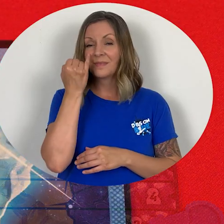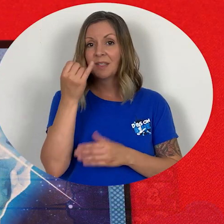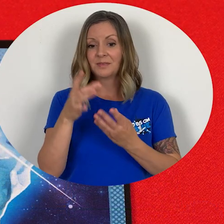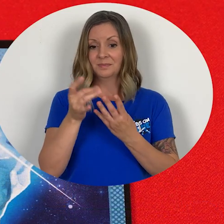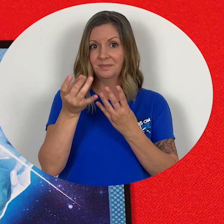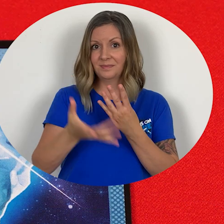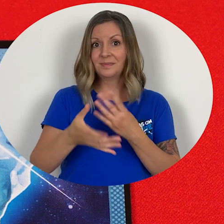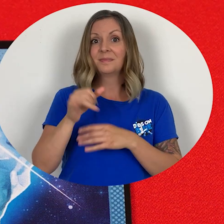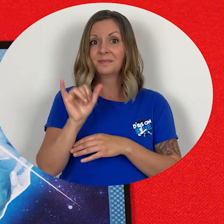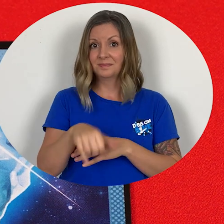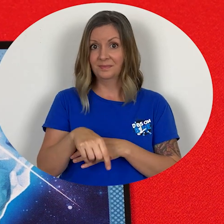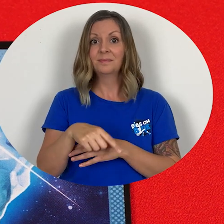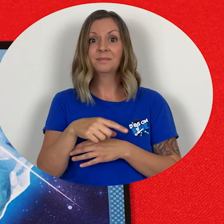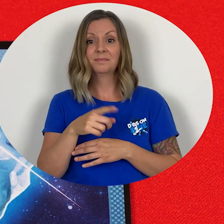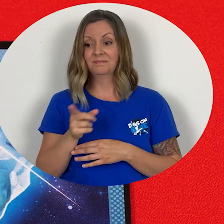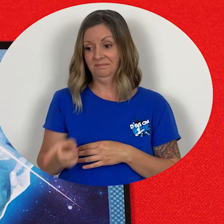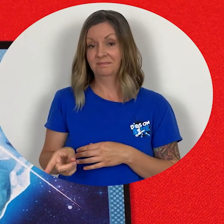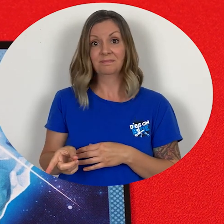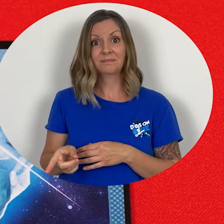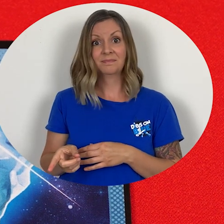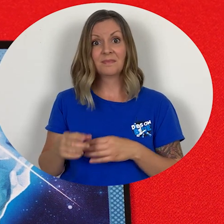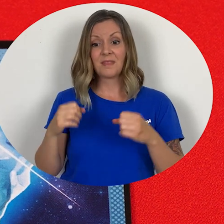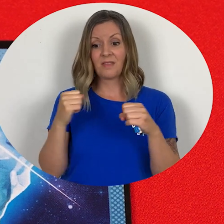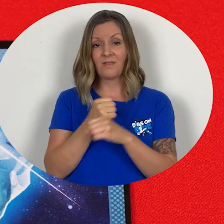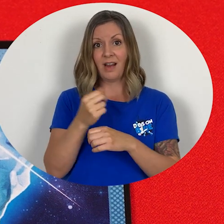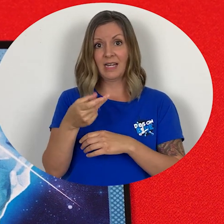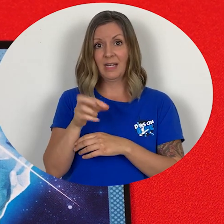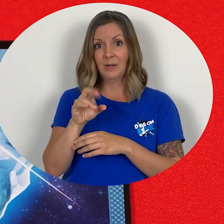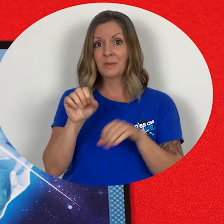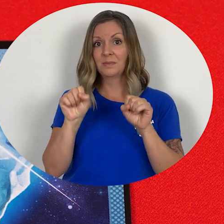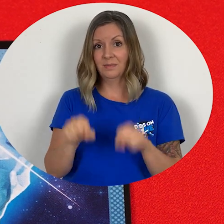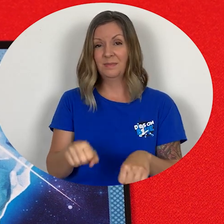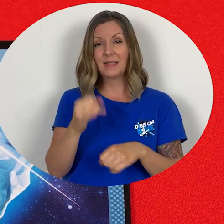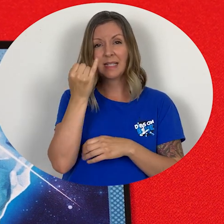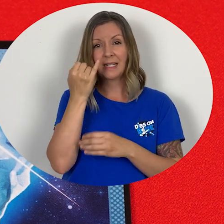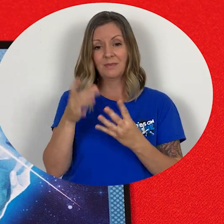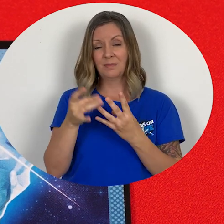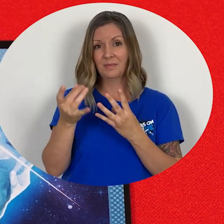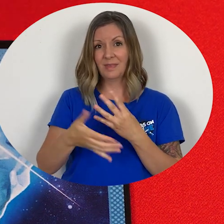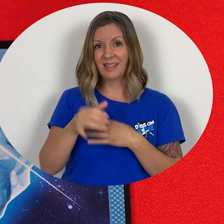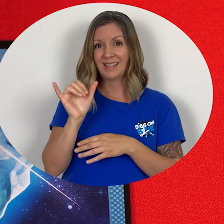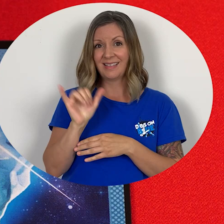the Thanos player uses Black Dwarf, they may fight an opponent if they want. If they use